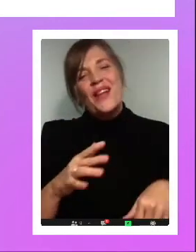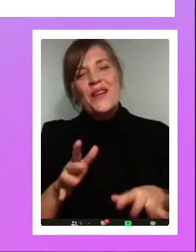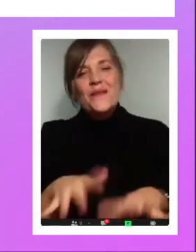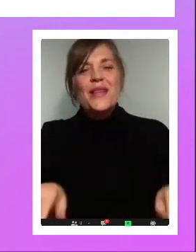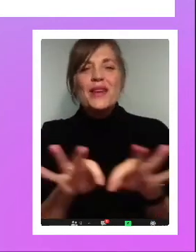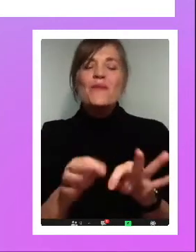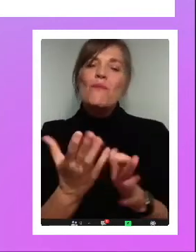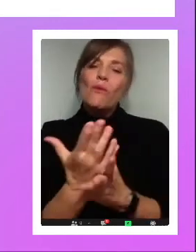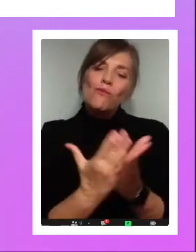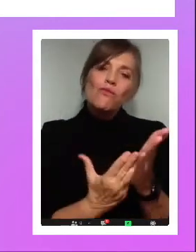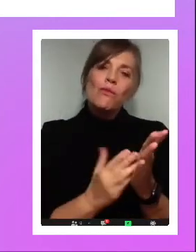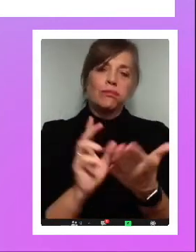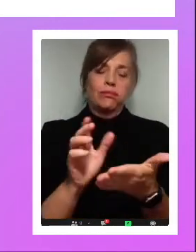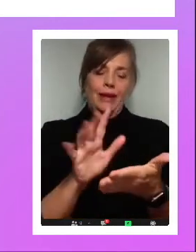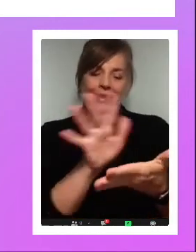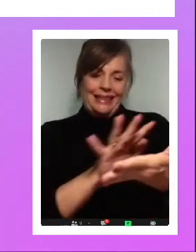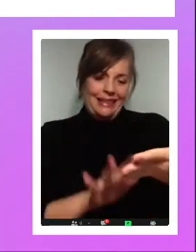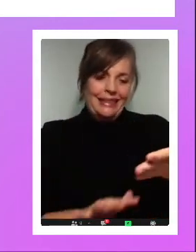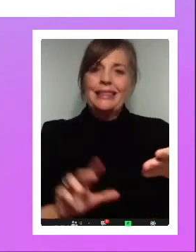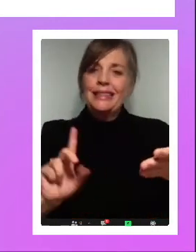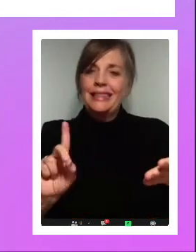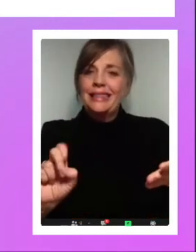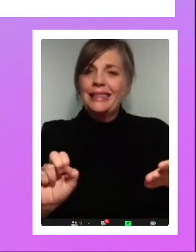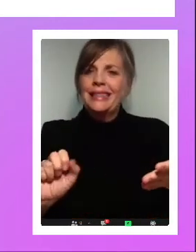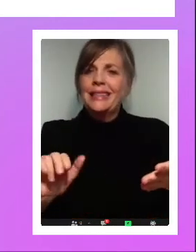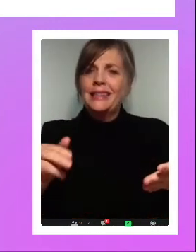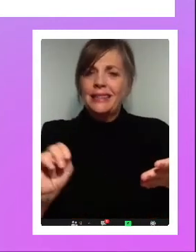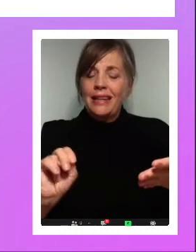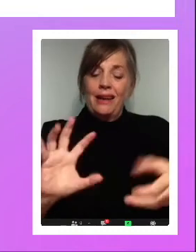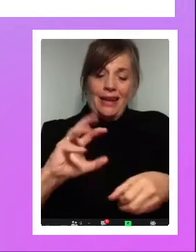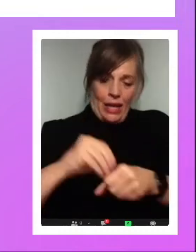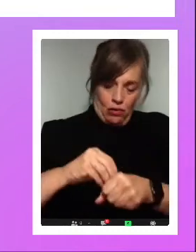into the development process a capability